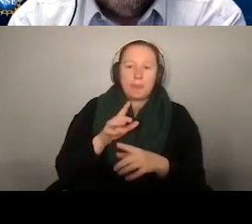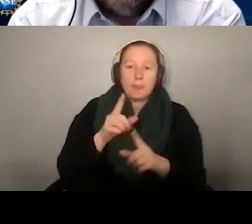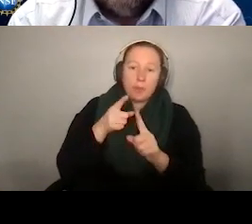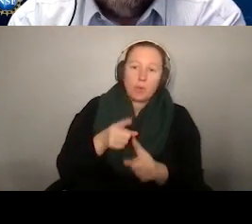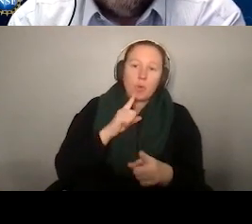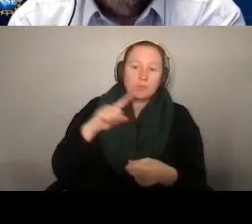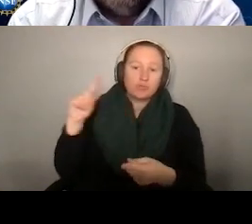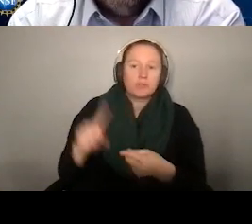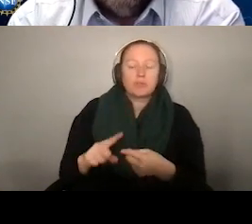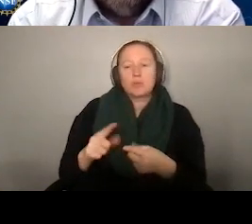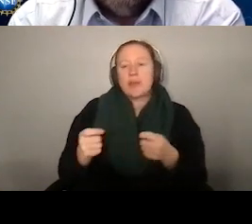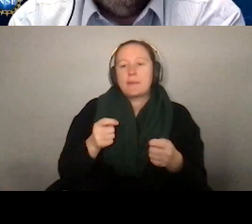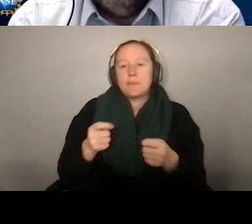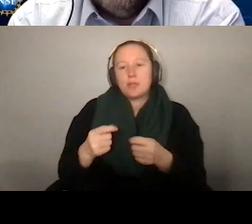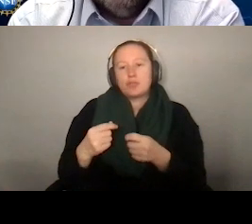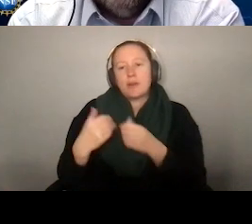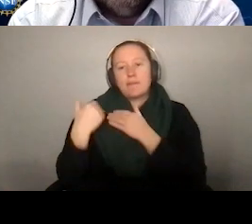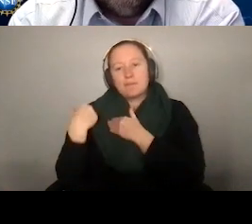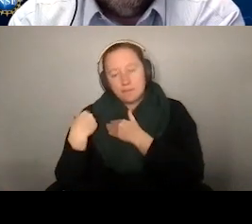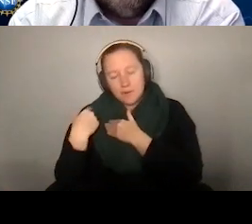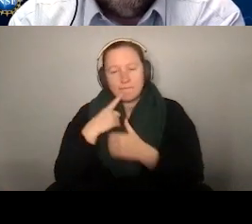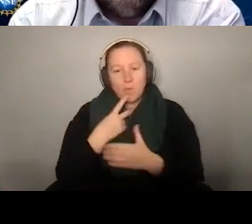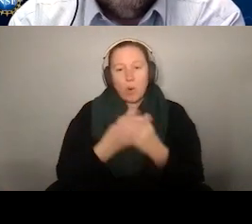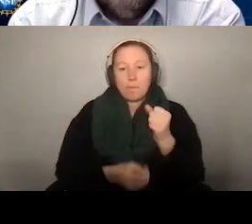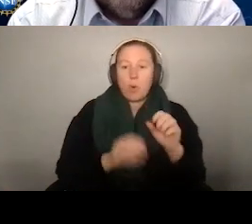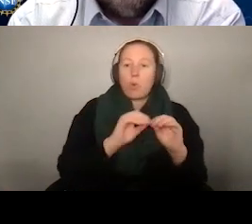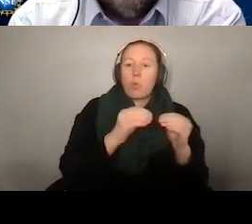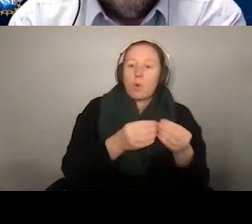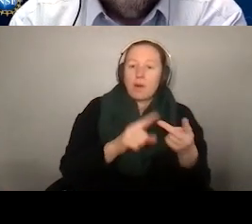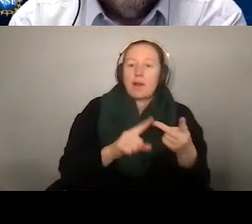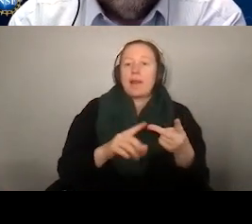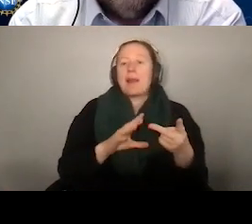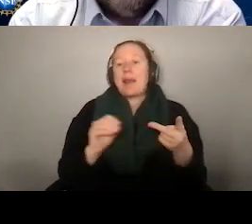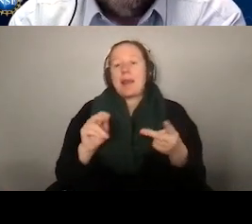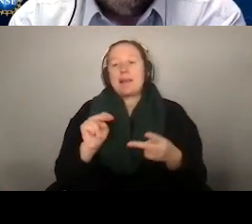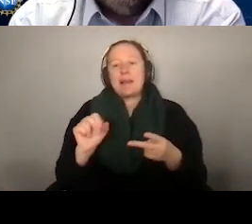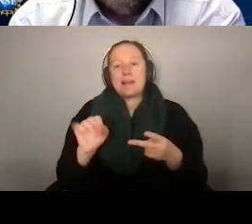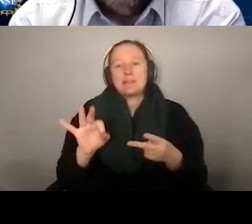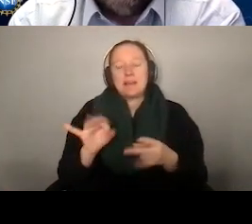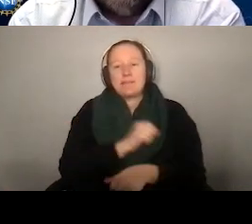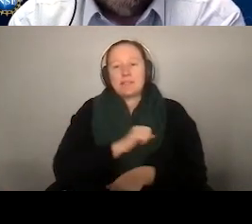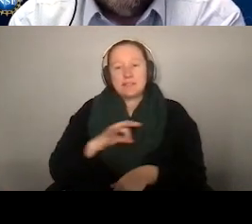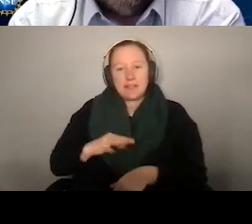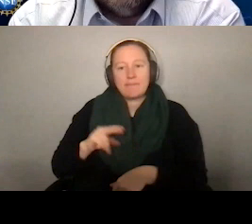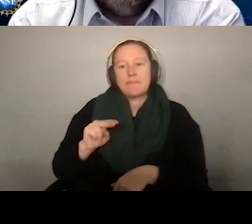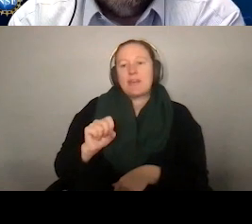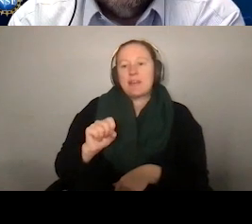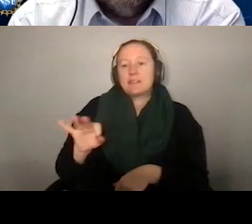processing time for both the institutions and NSF staff. As I mentioned before, NSF has been working with Treasury to